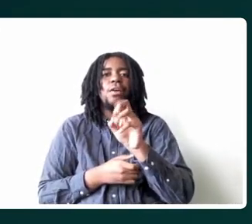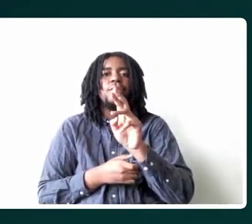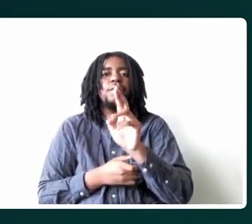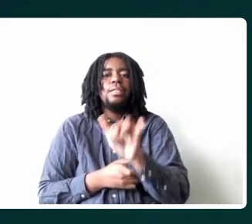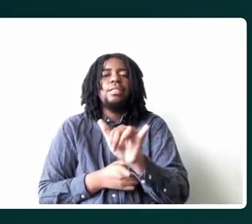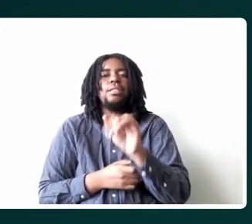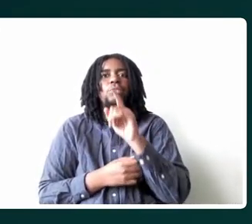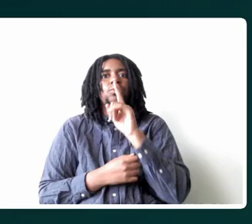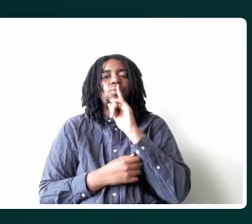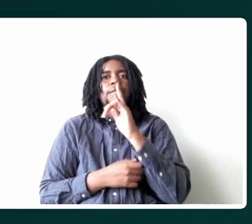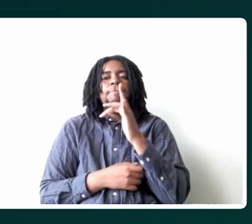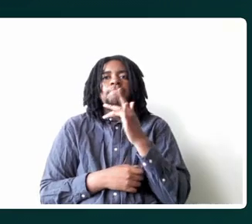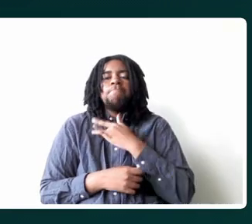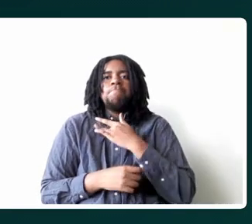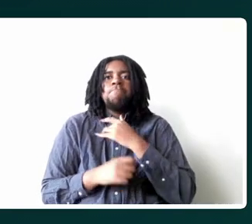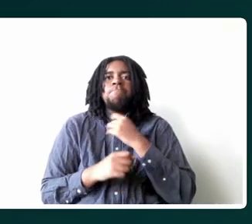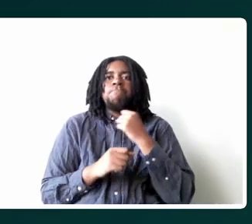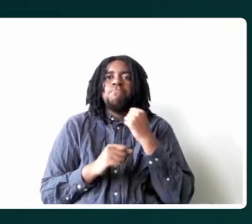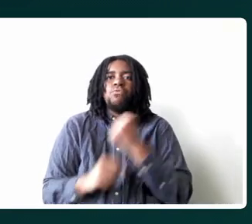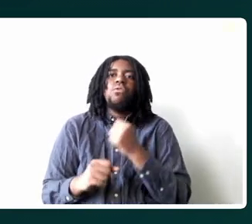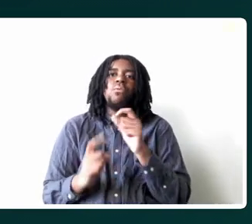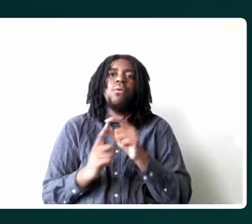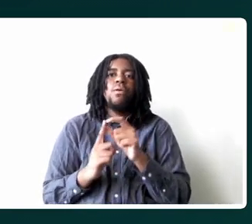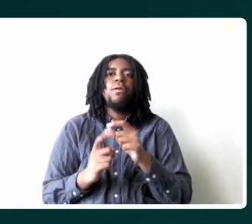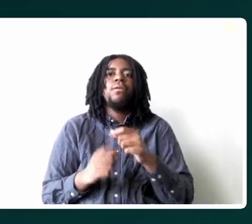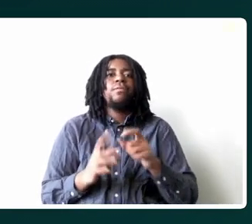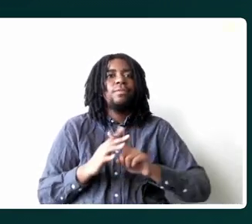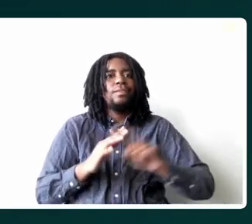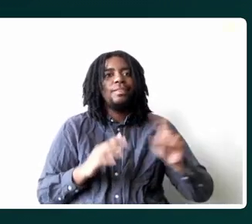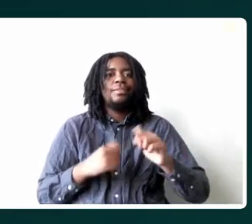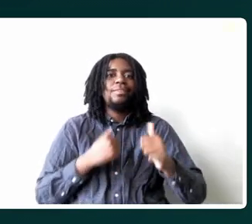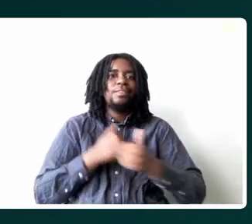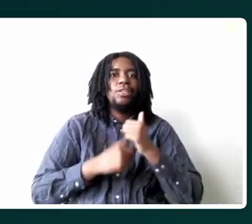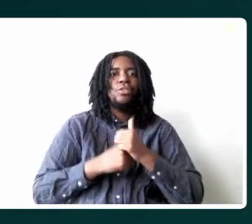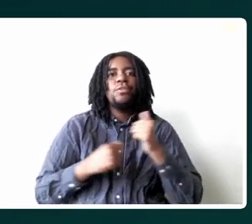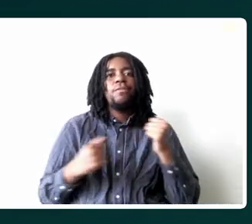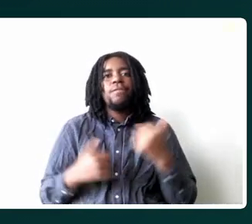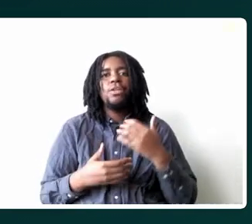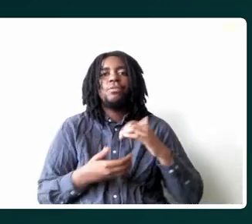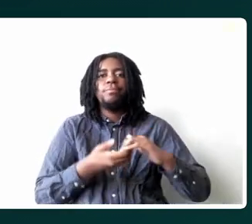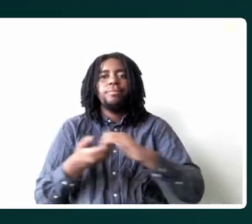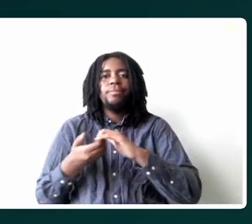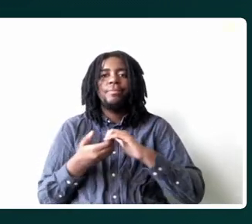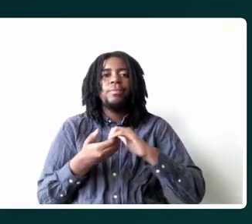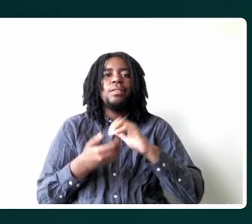fleeing and danger and fear and solidarity. Also on the top left, "It looks like the family is